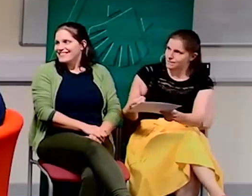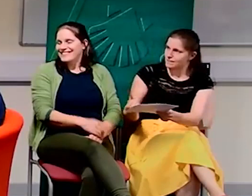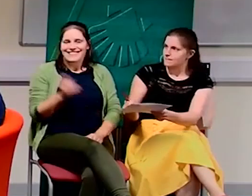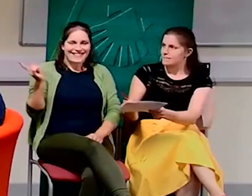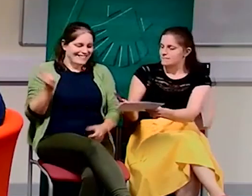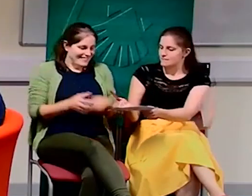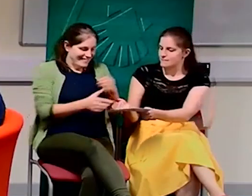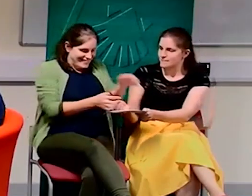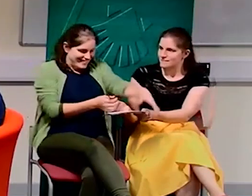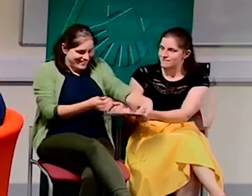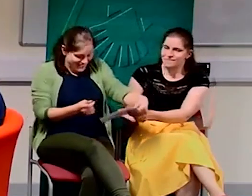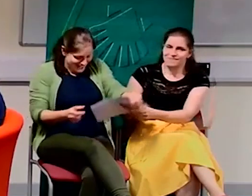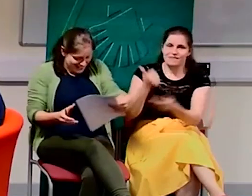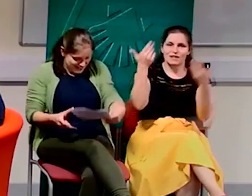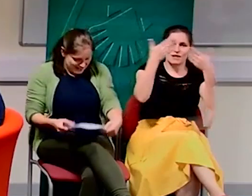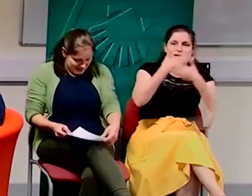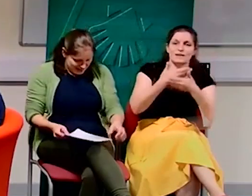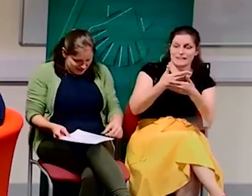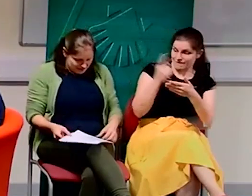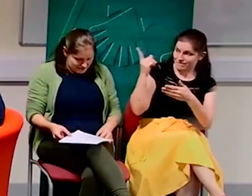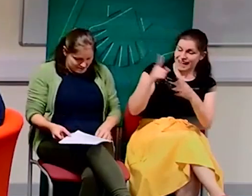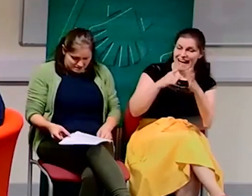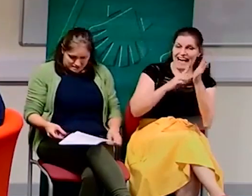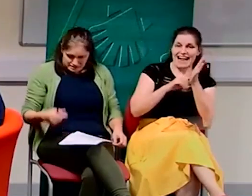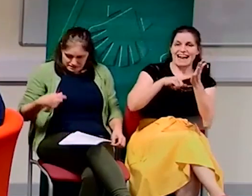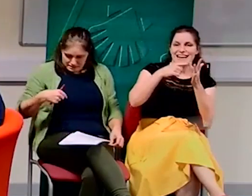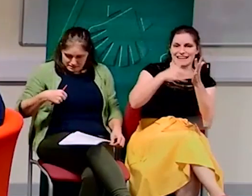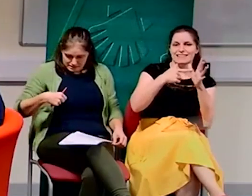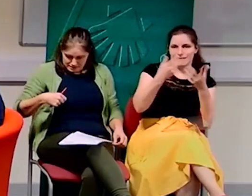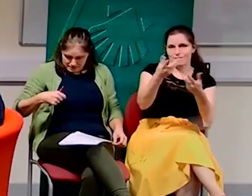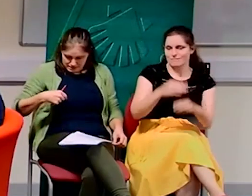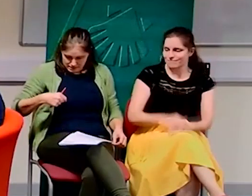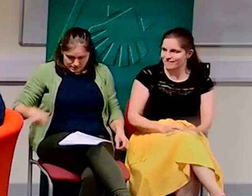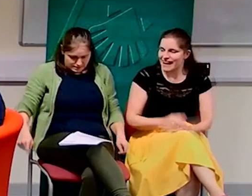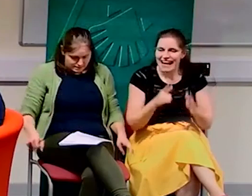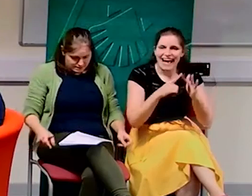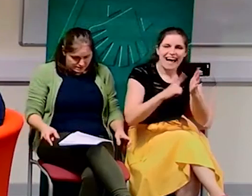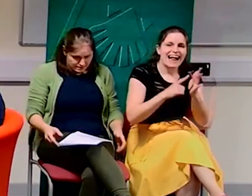good evening everybody my name is Elizabeth McCrum I'm one of the Pro Vice Chancellors here at the